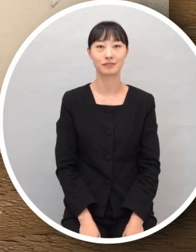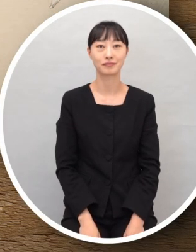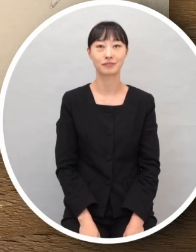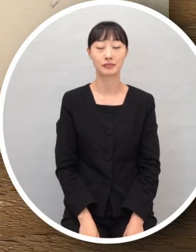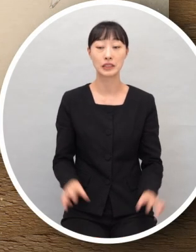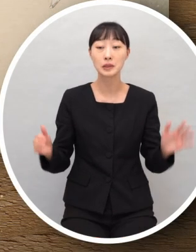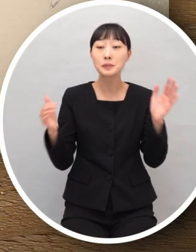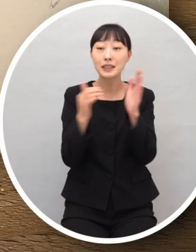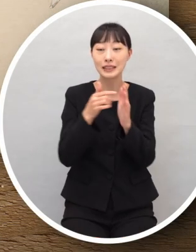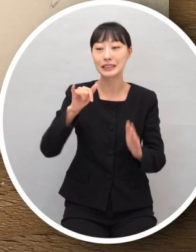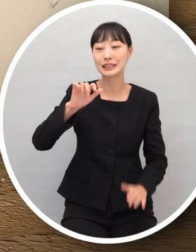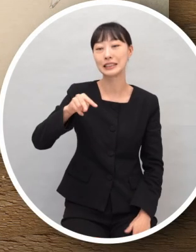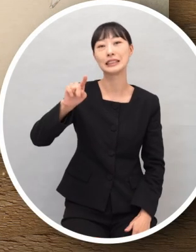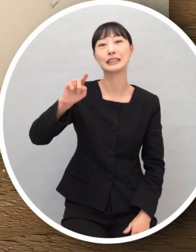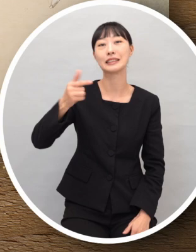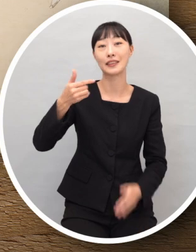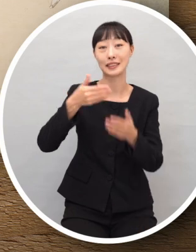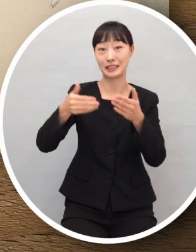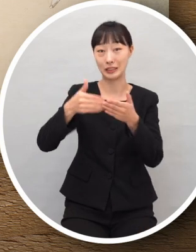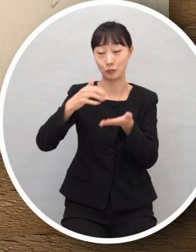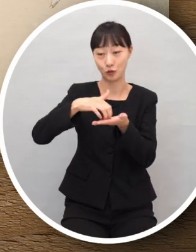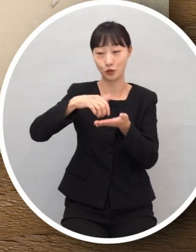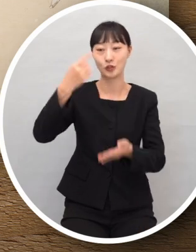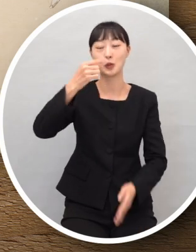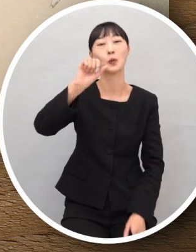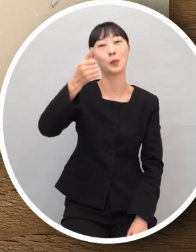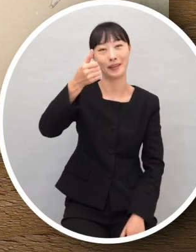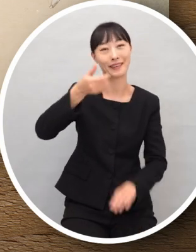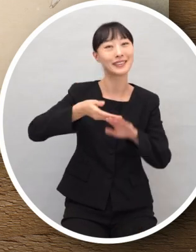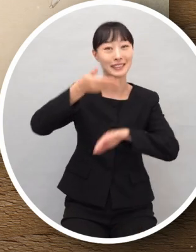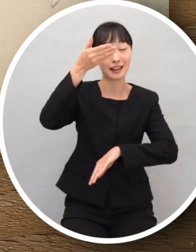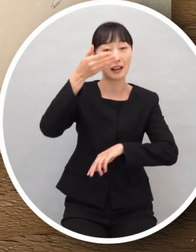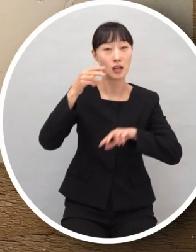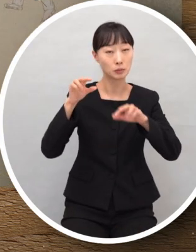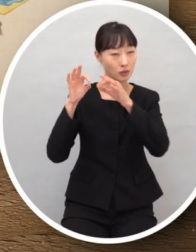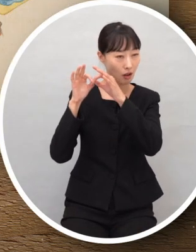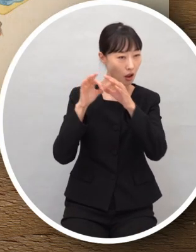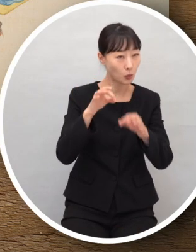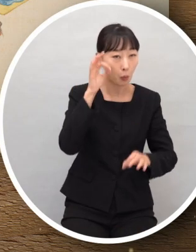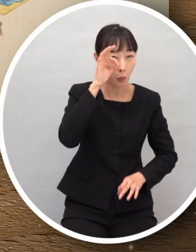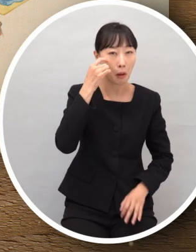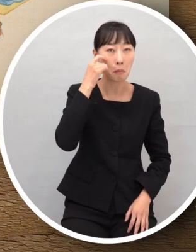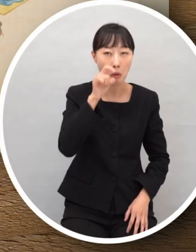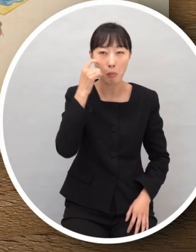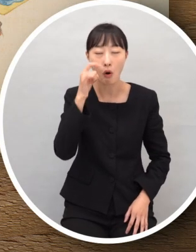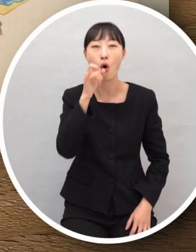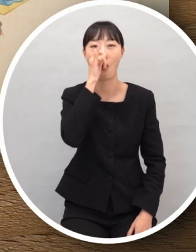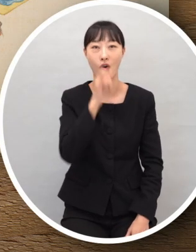There are currently 1,500 known extant Kim Jun-geun genre paintings, and they are still being discovered.